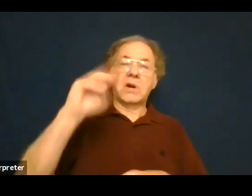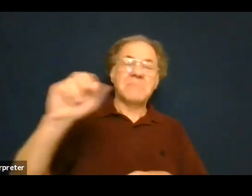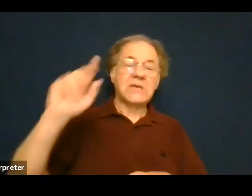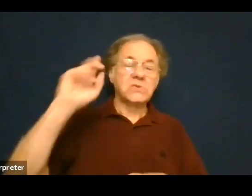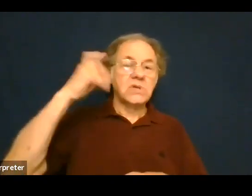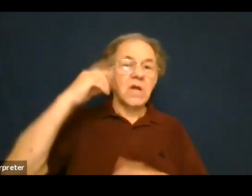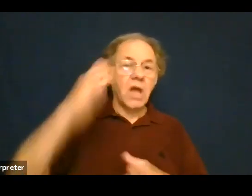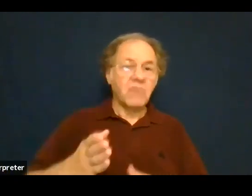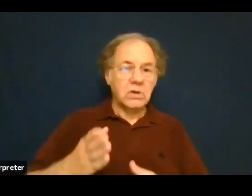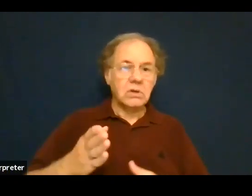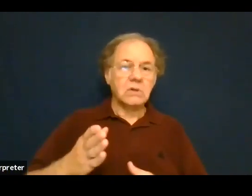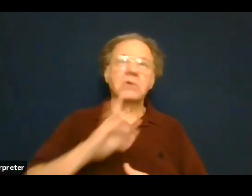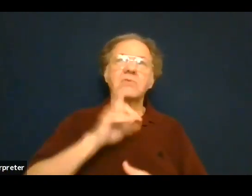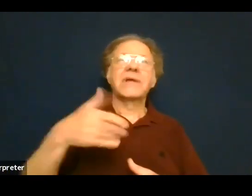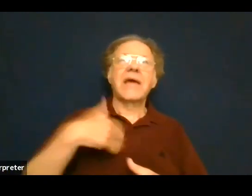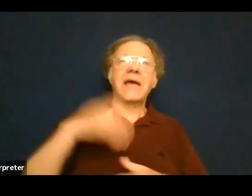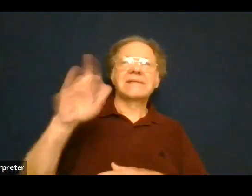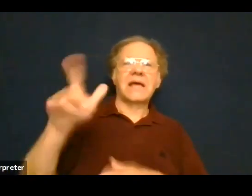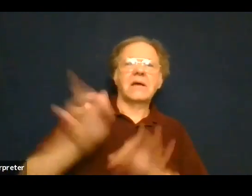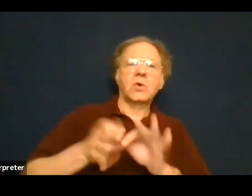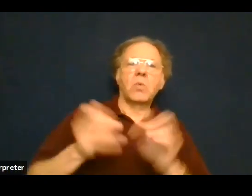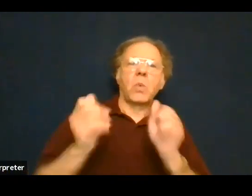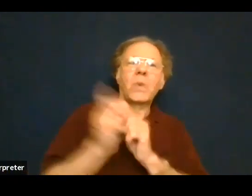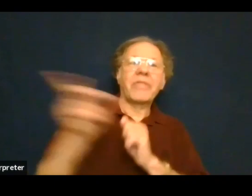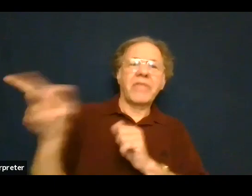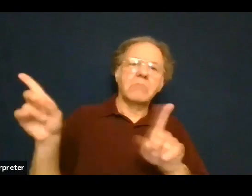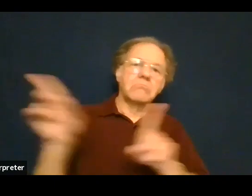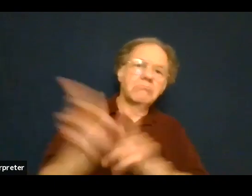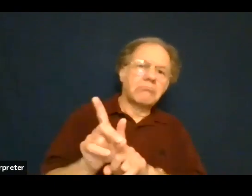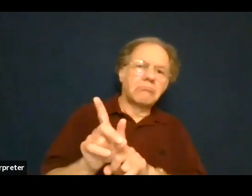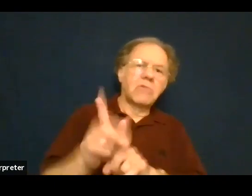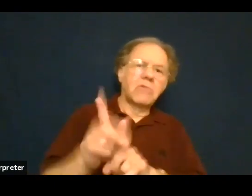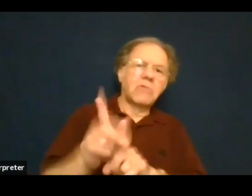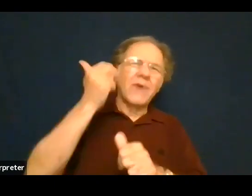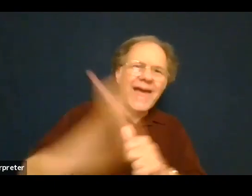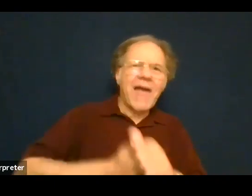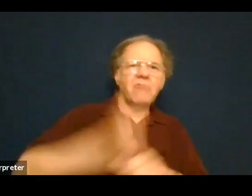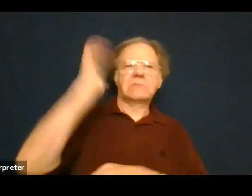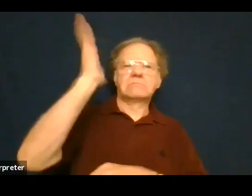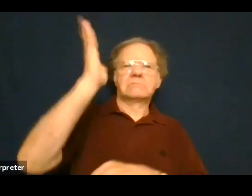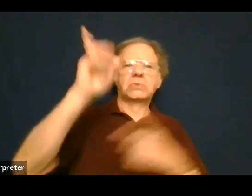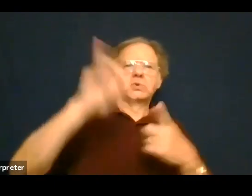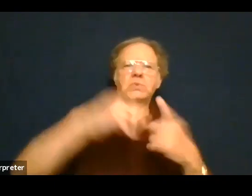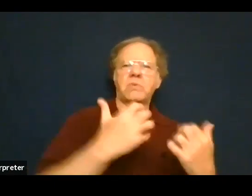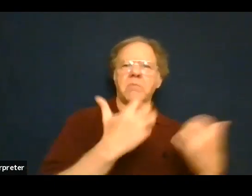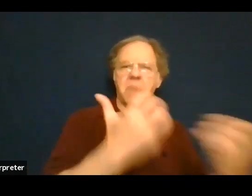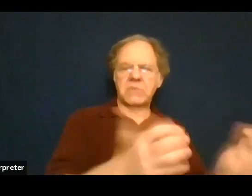an ASL interpreter with him for every briefing that he does, which I think has been very well received.